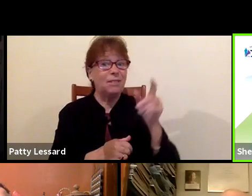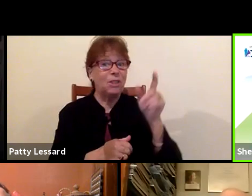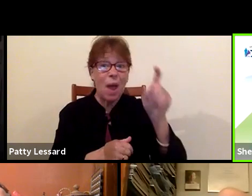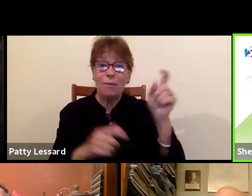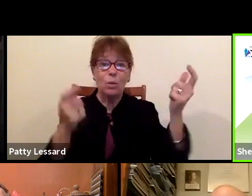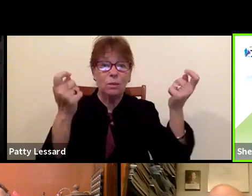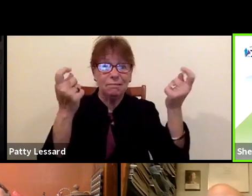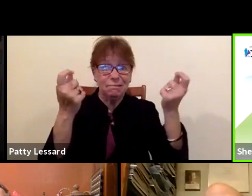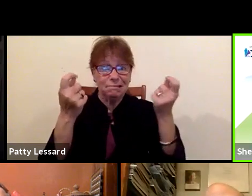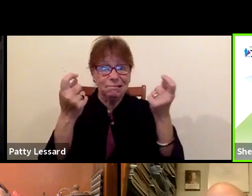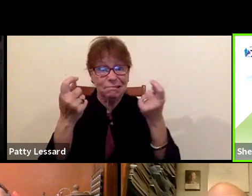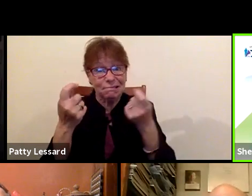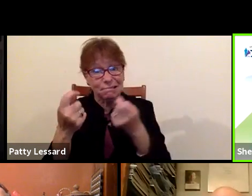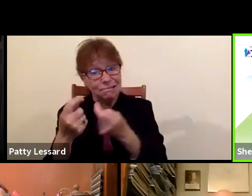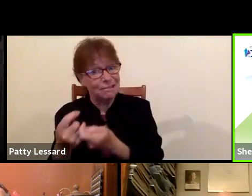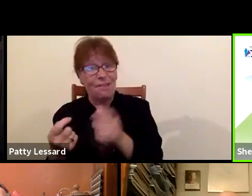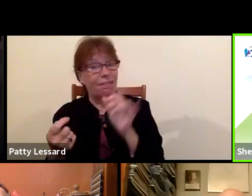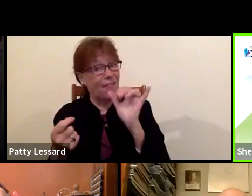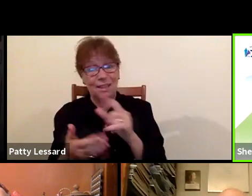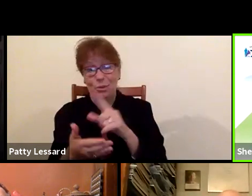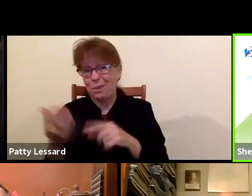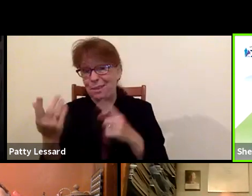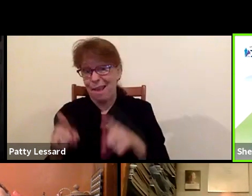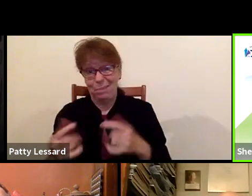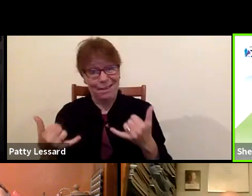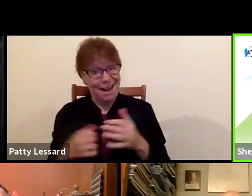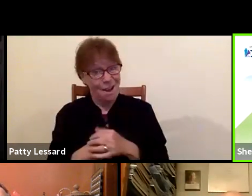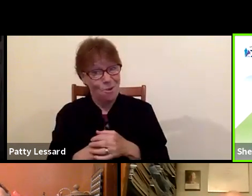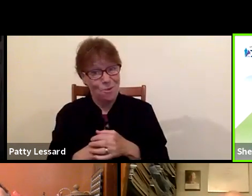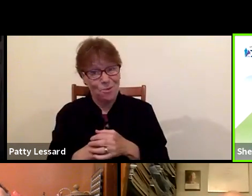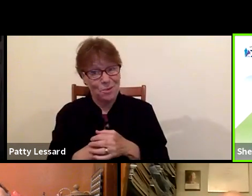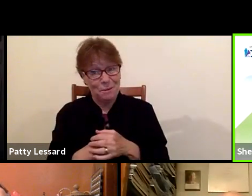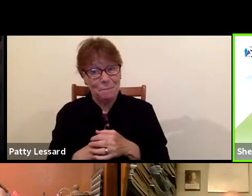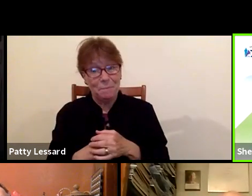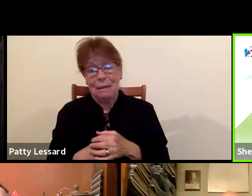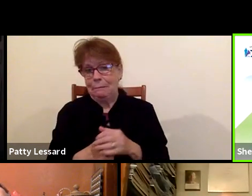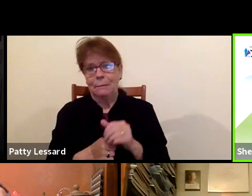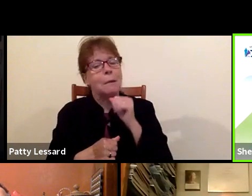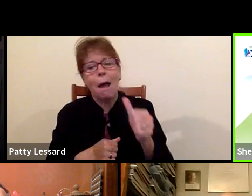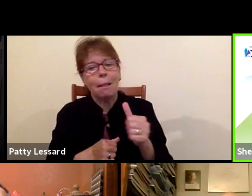the jobs, though. At this point, we're getting 700 applications for every job.